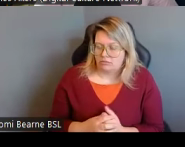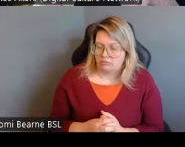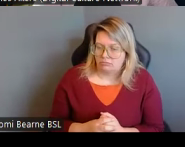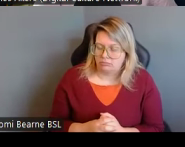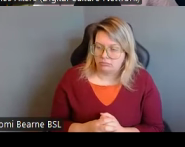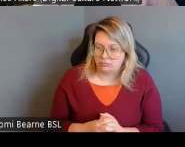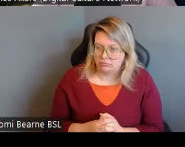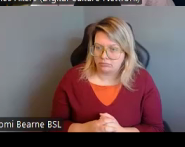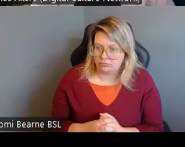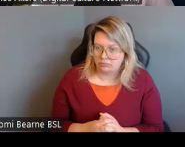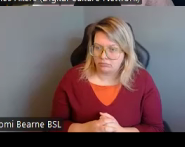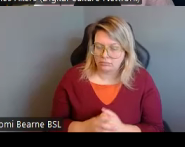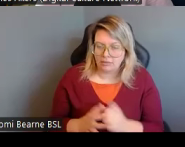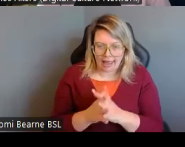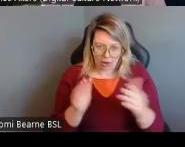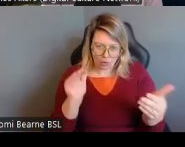"Way to compare one thing to another." Yes.